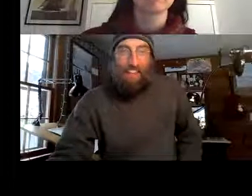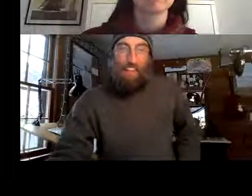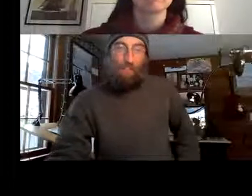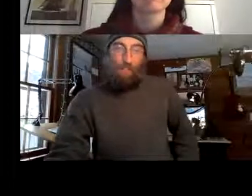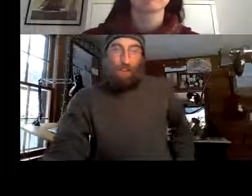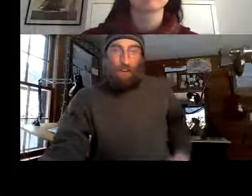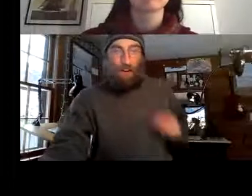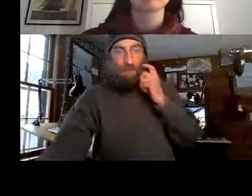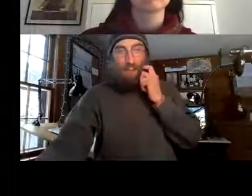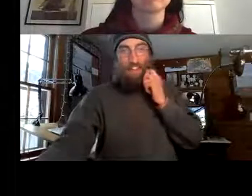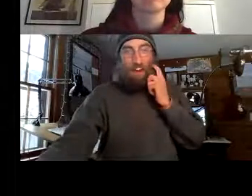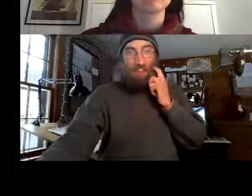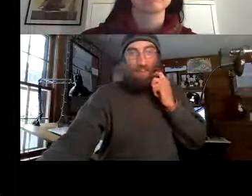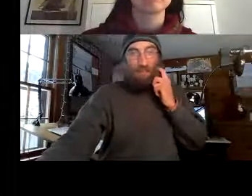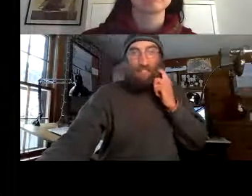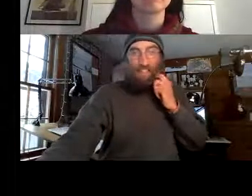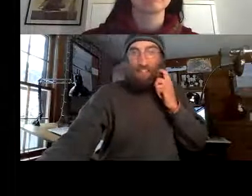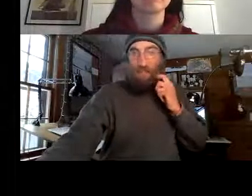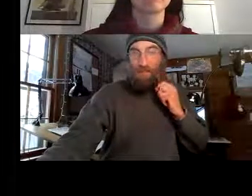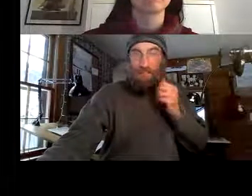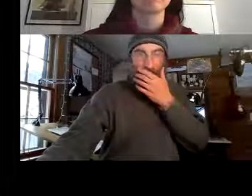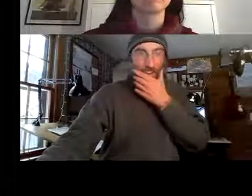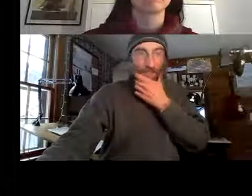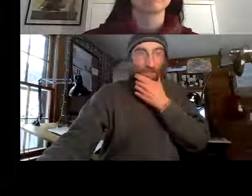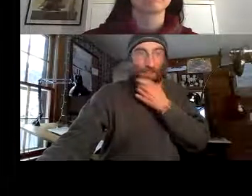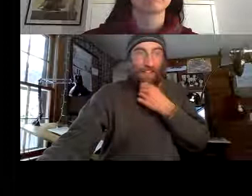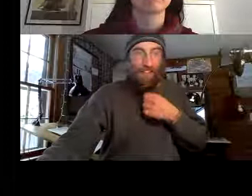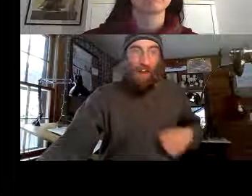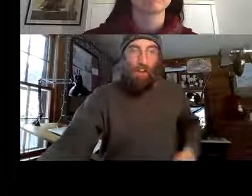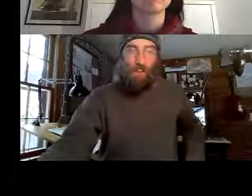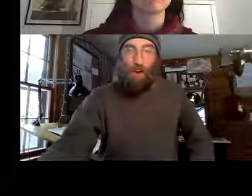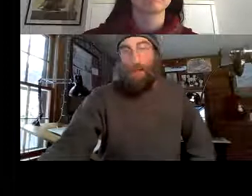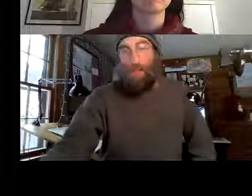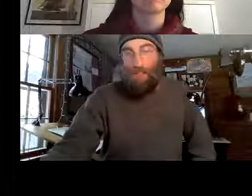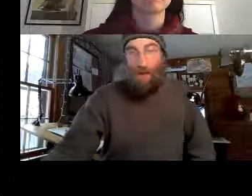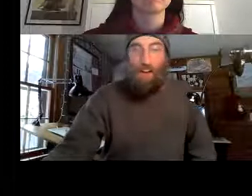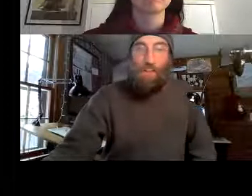uh, Nurse Lowe there is with Dr. Bliss, who was the uh, the doctor of Armory Square